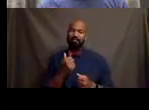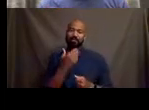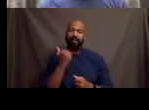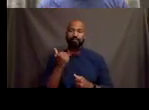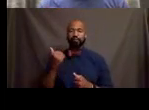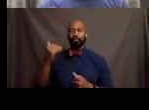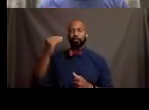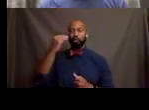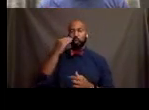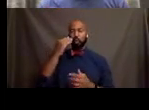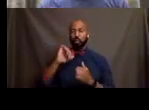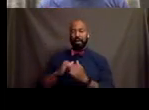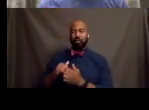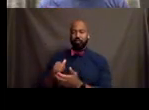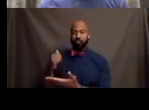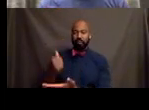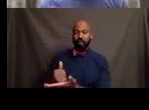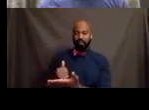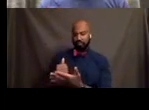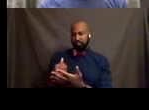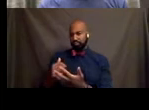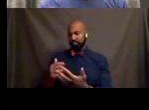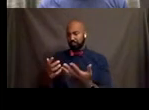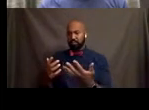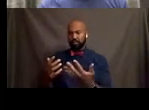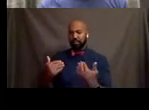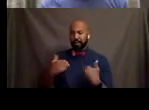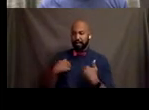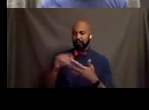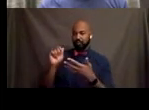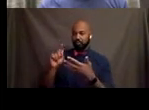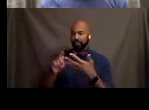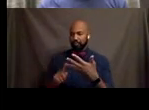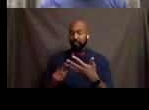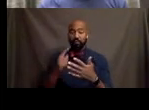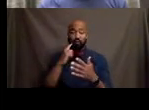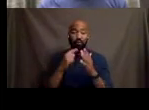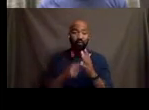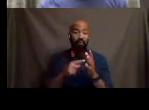a variety of topics, including gender identity and gender expression.